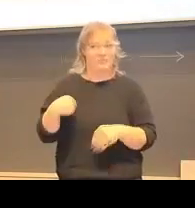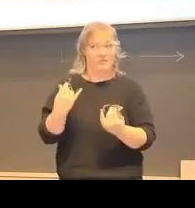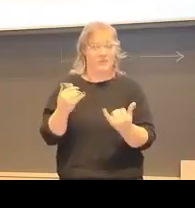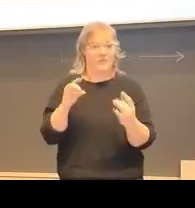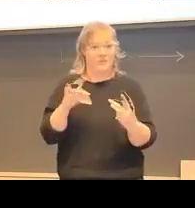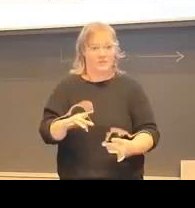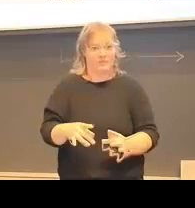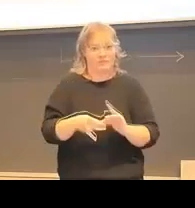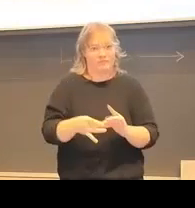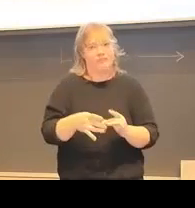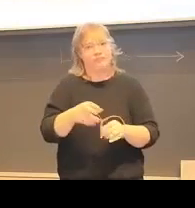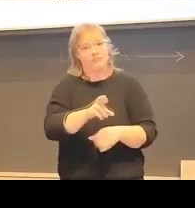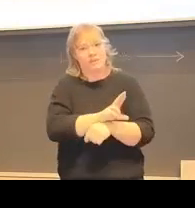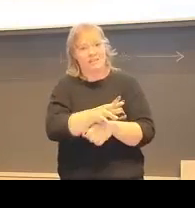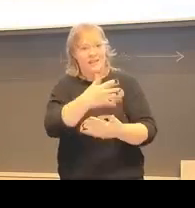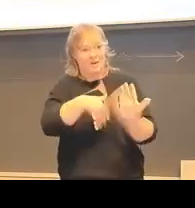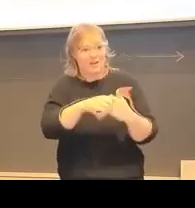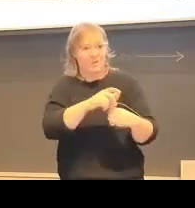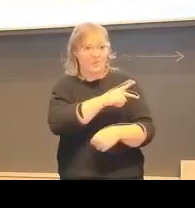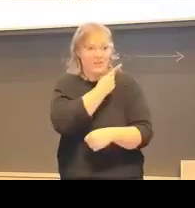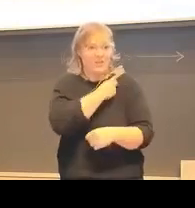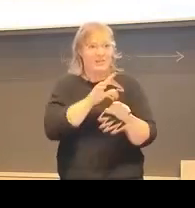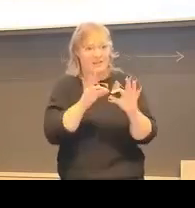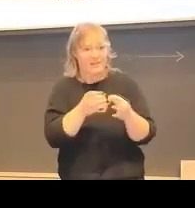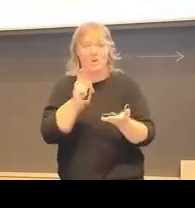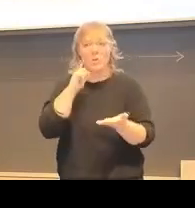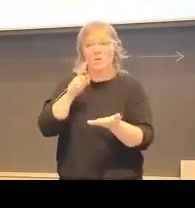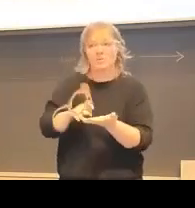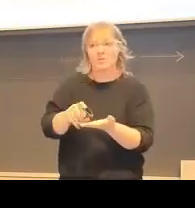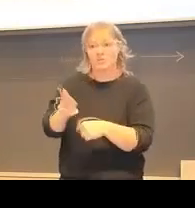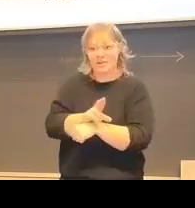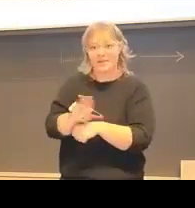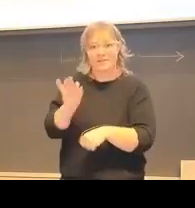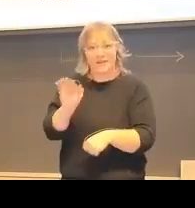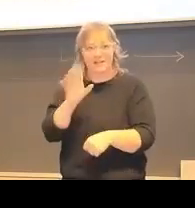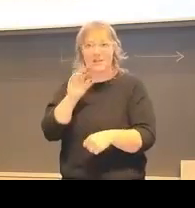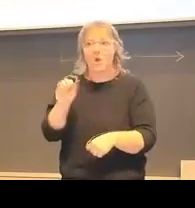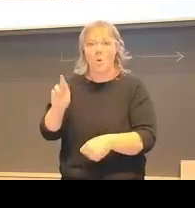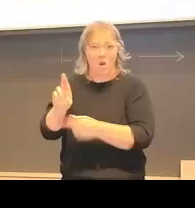interactions with patients and families we also observe residents and faculty in the O providing